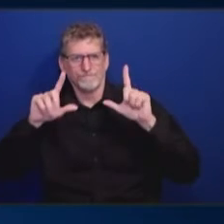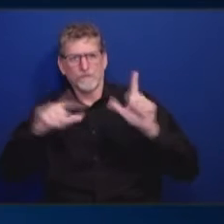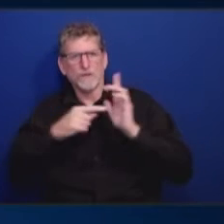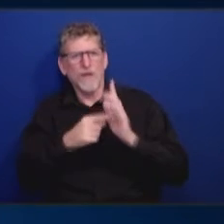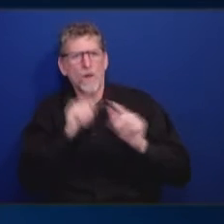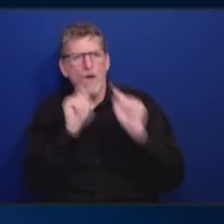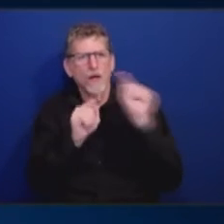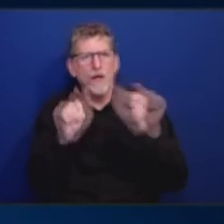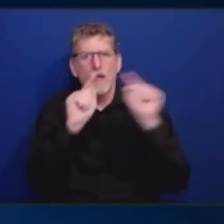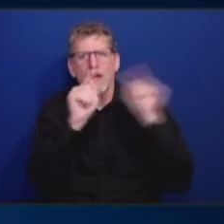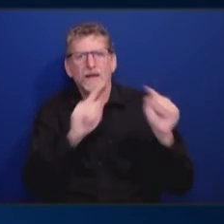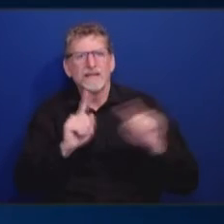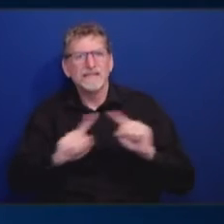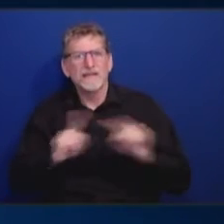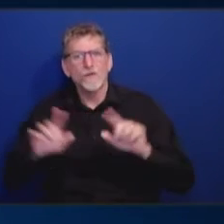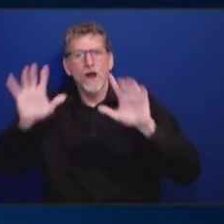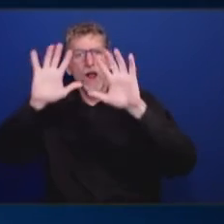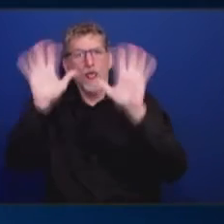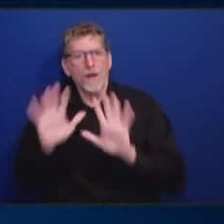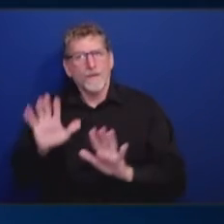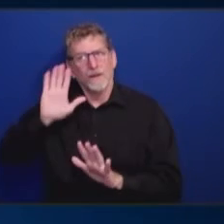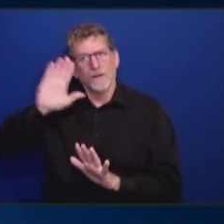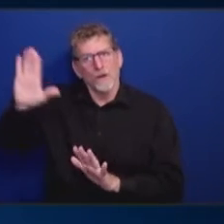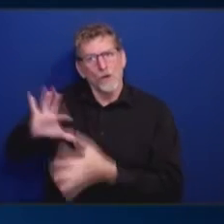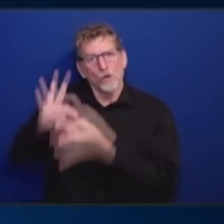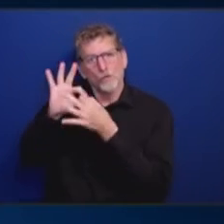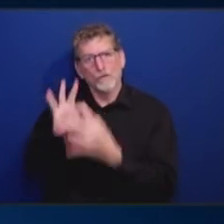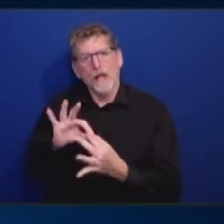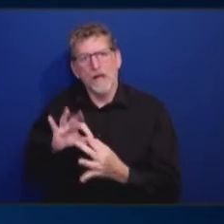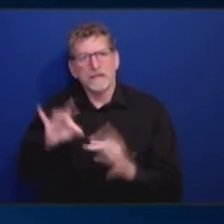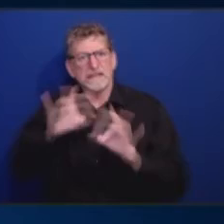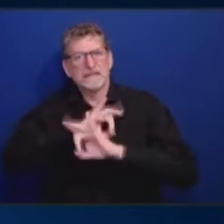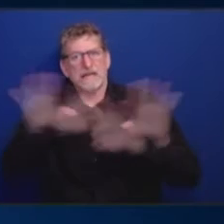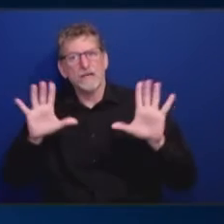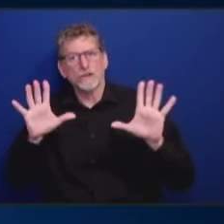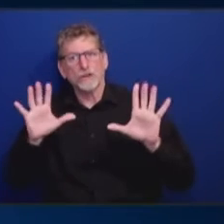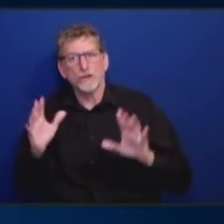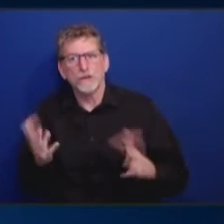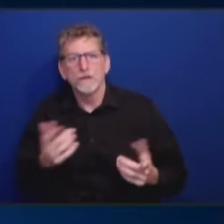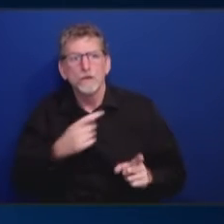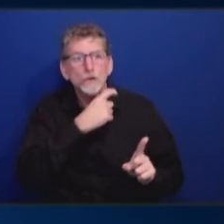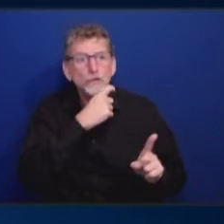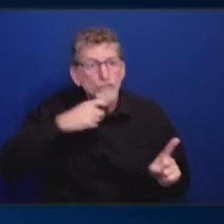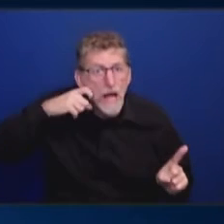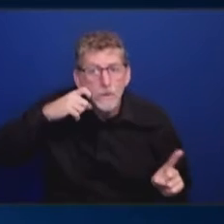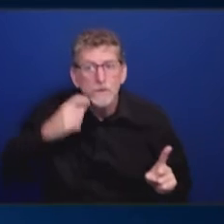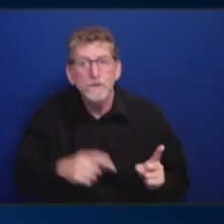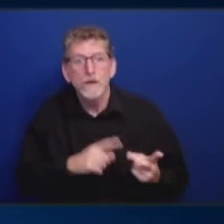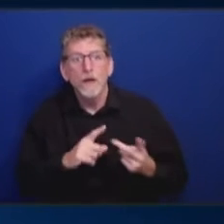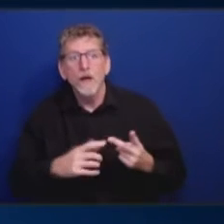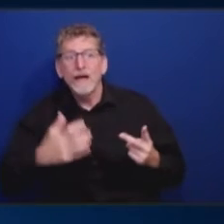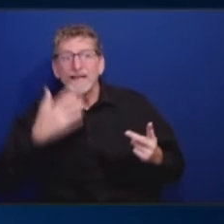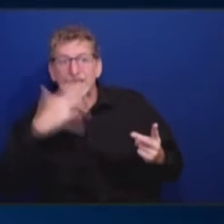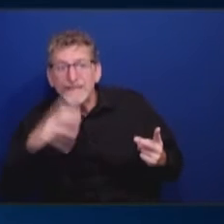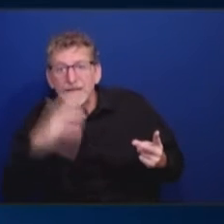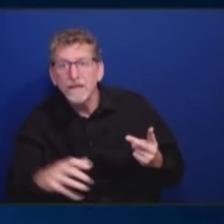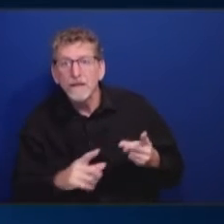And many of these, such as the droughts, the heat dome in -- which actually wasn't a disaster, but was a devastating impact in